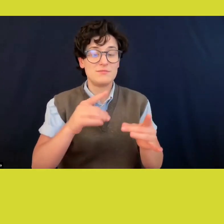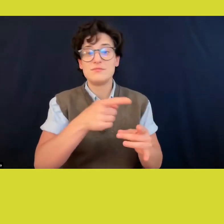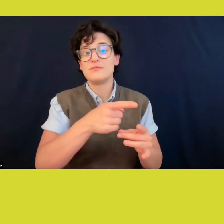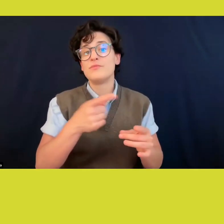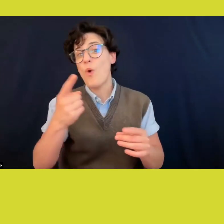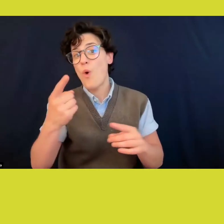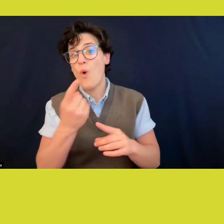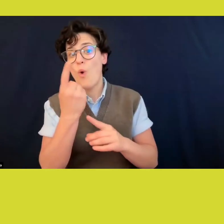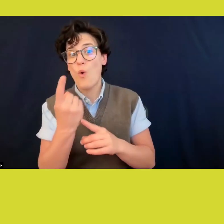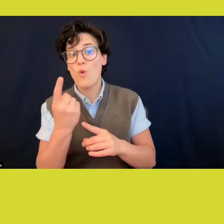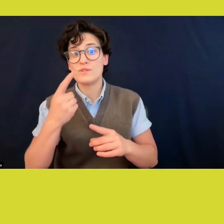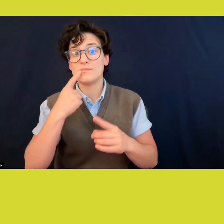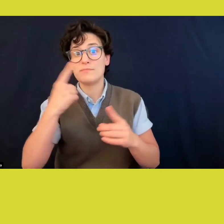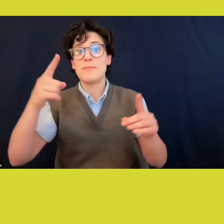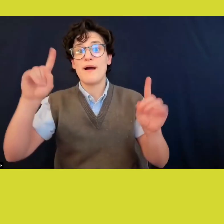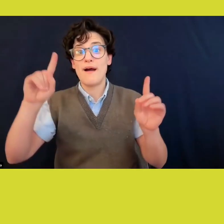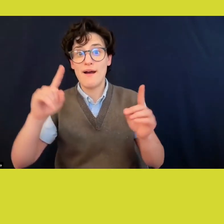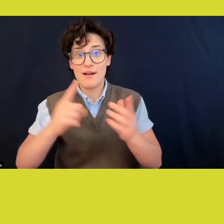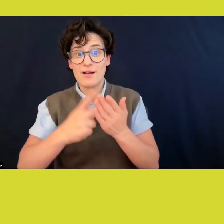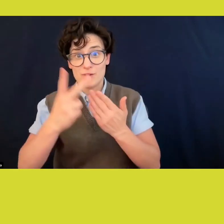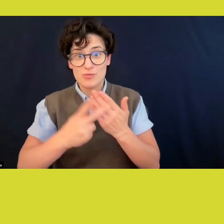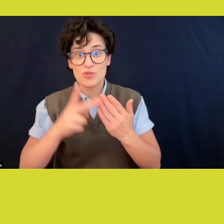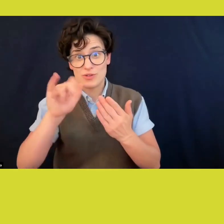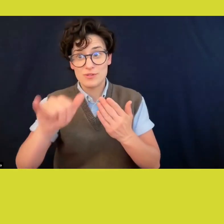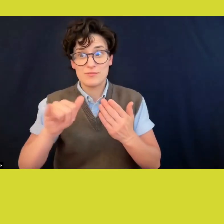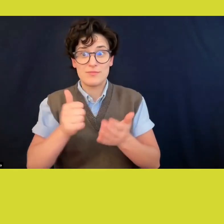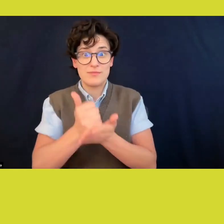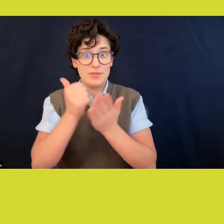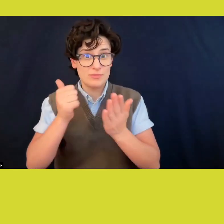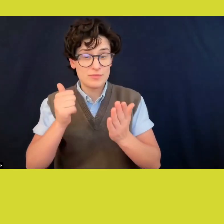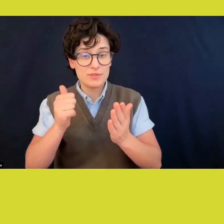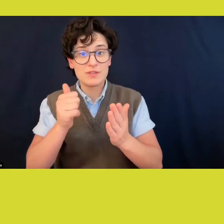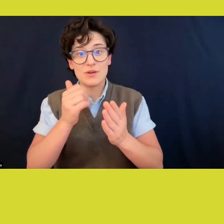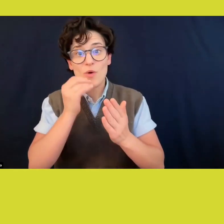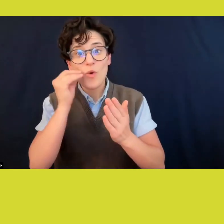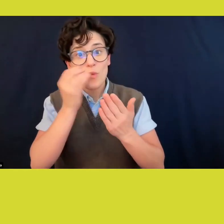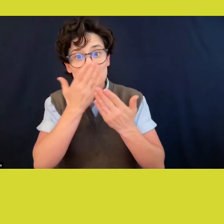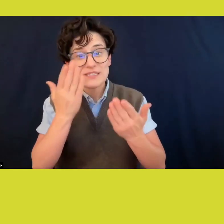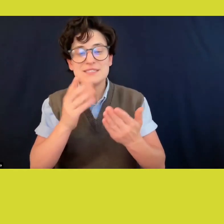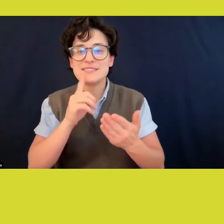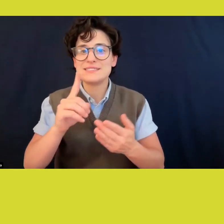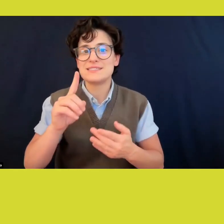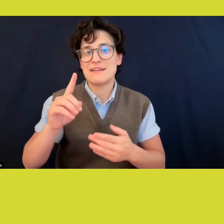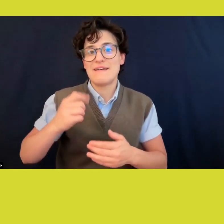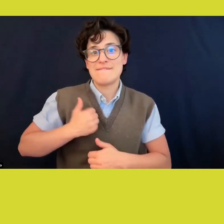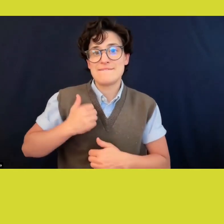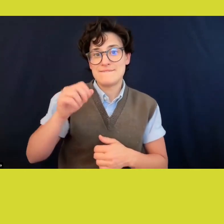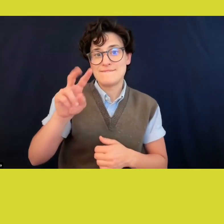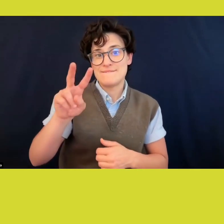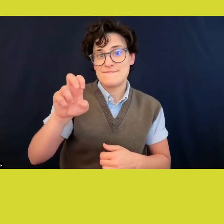country that has actually addressed homelessness to scale is the veterans program, because Congress agreed